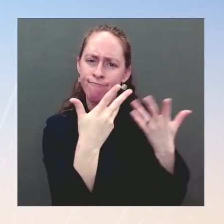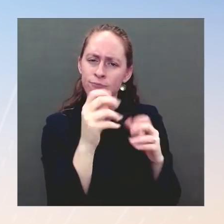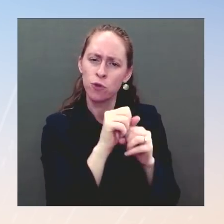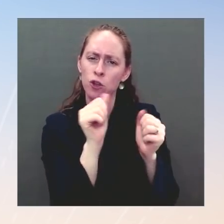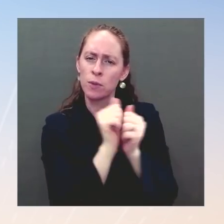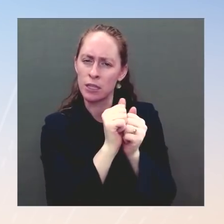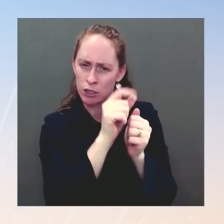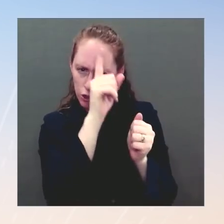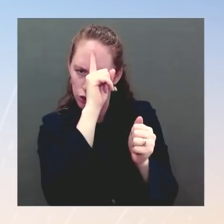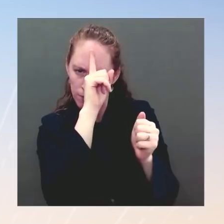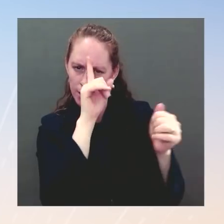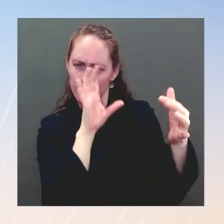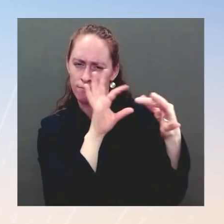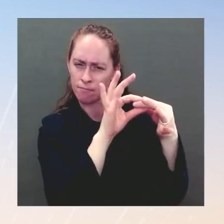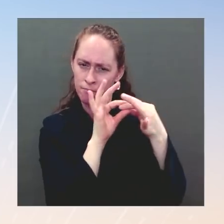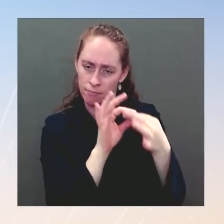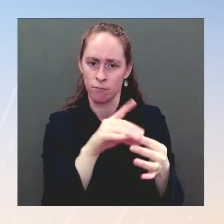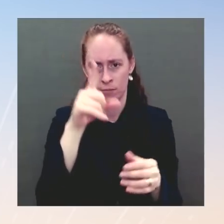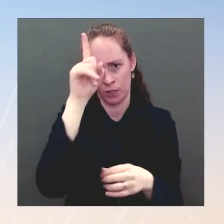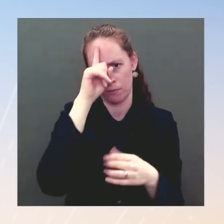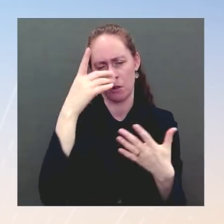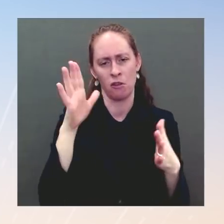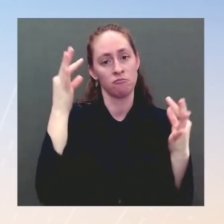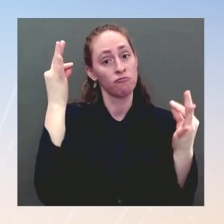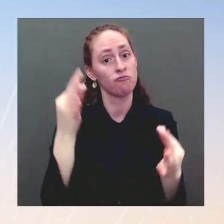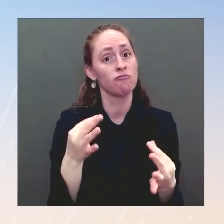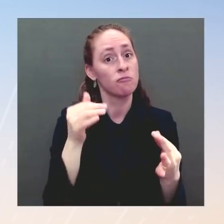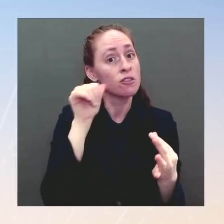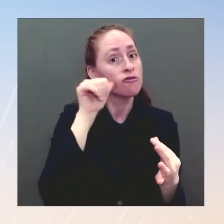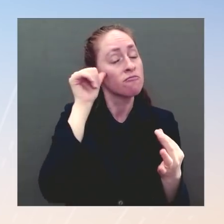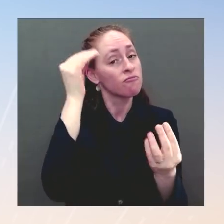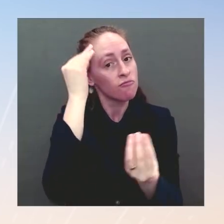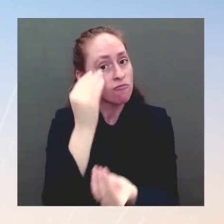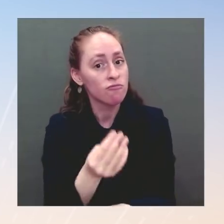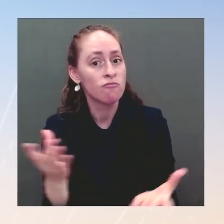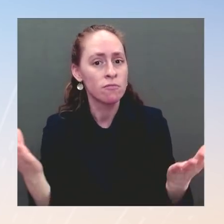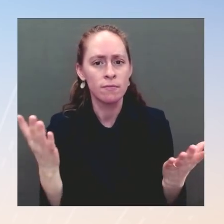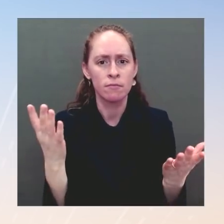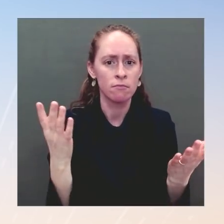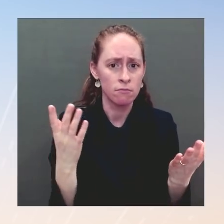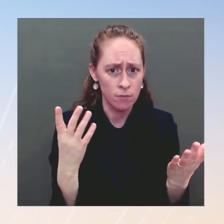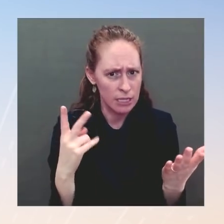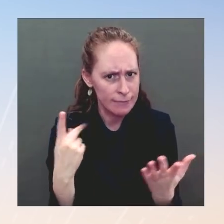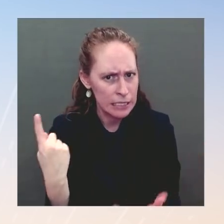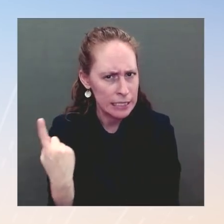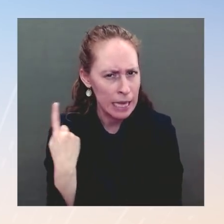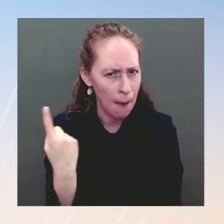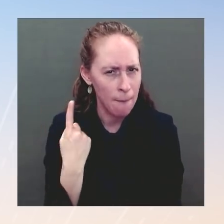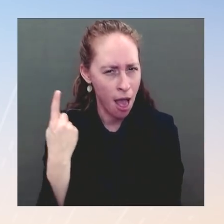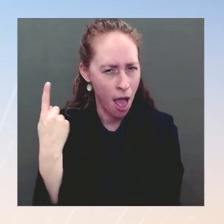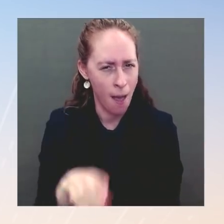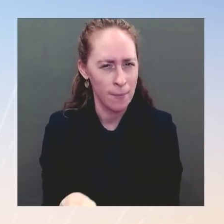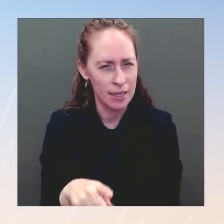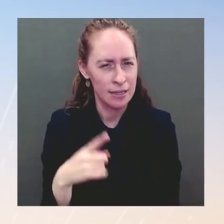But was there anything else that happened on the ground in Ukraine yesterday that warranted the sanction happening today rather than yesterday?